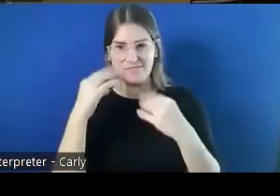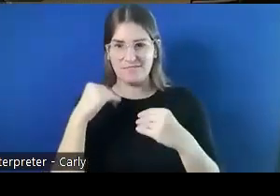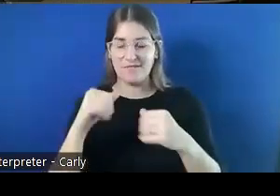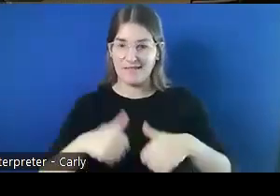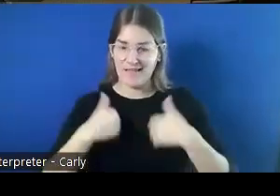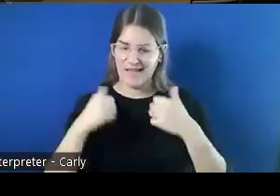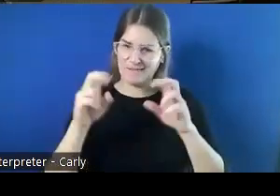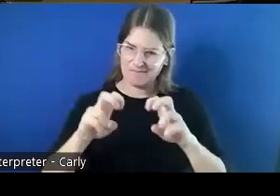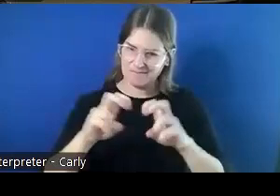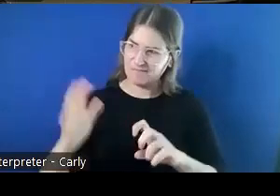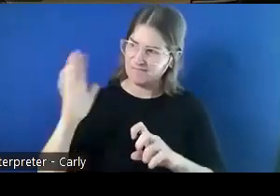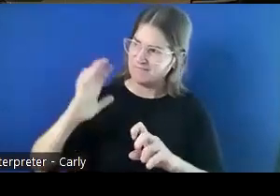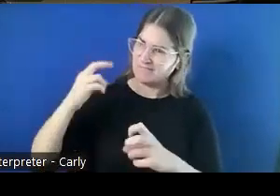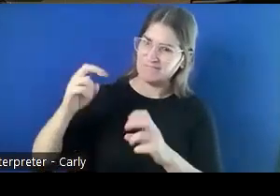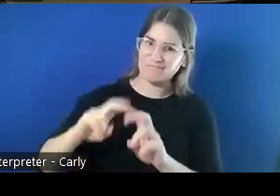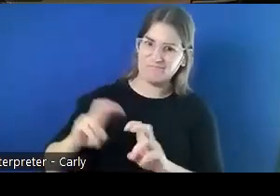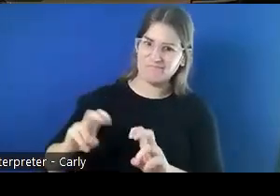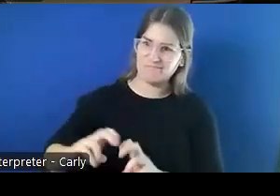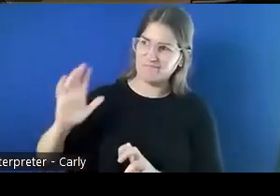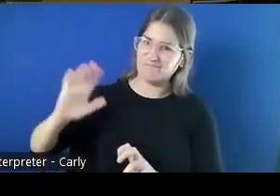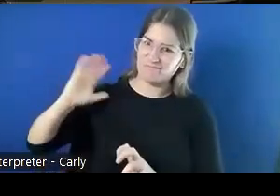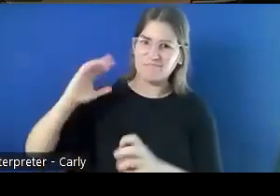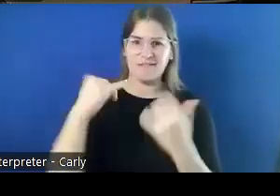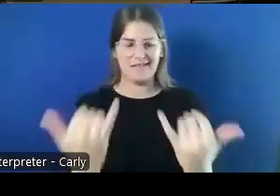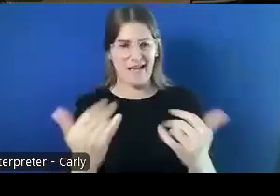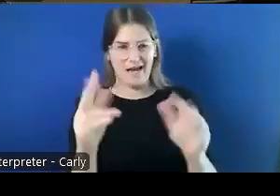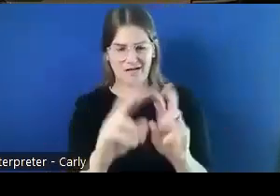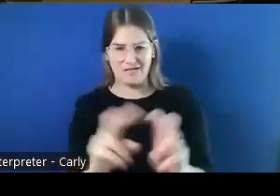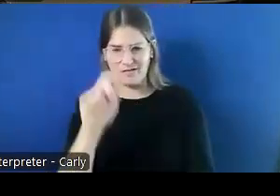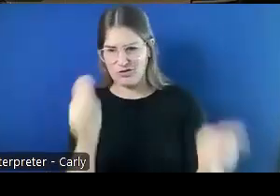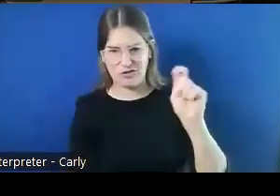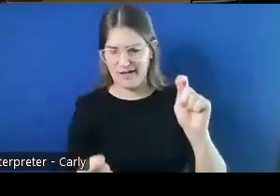now maybe our life as it's becoming and being able to do that though with the person who's caring for